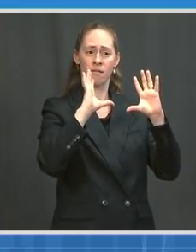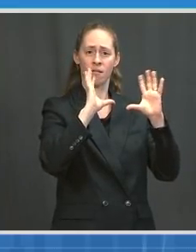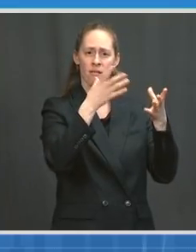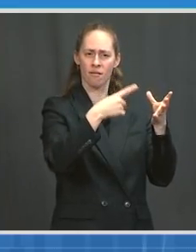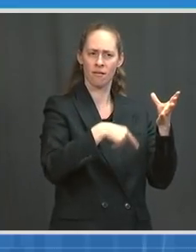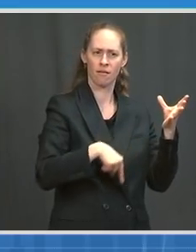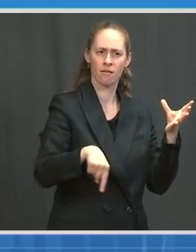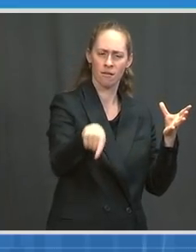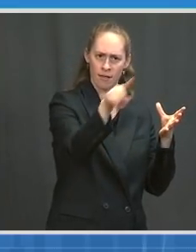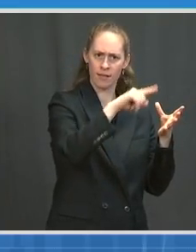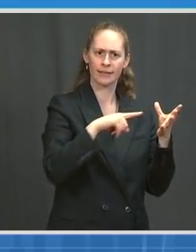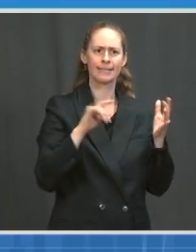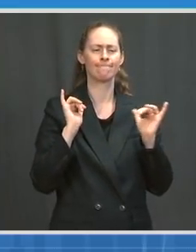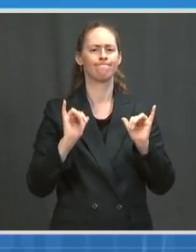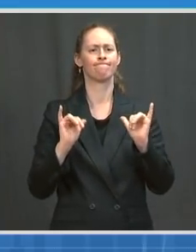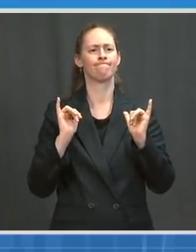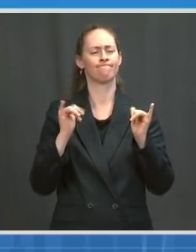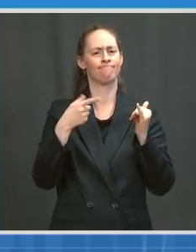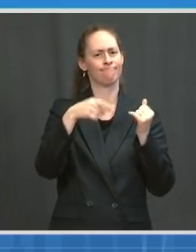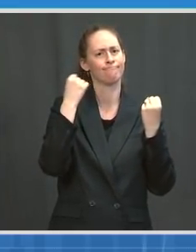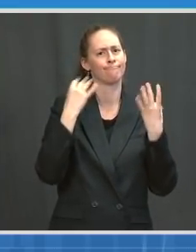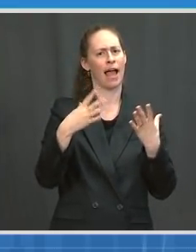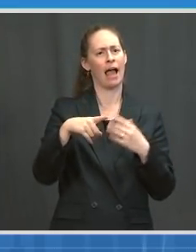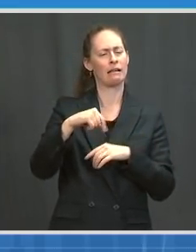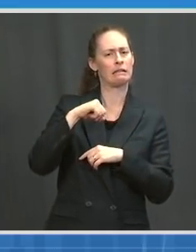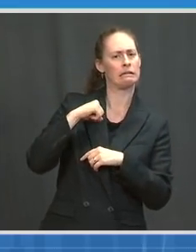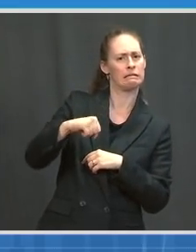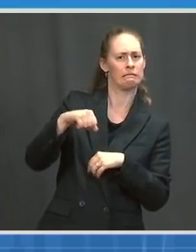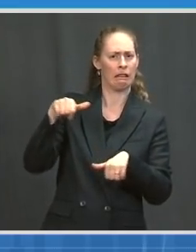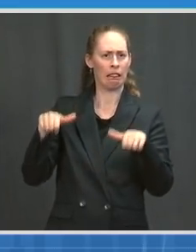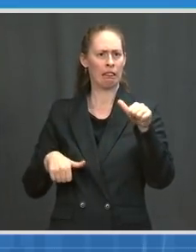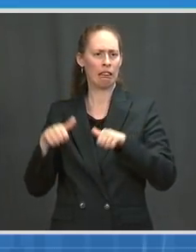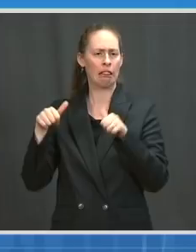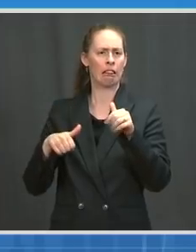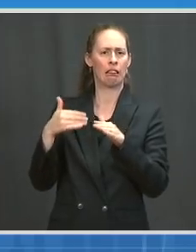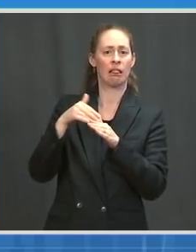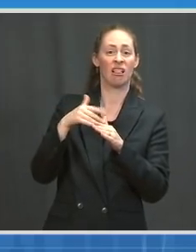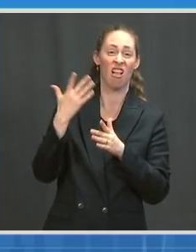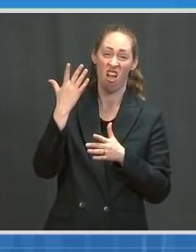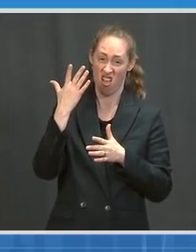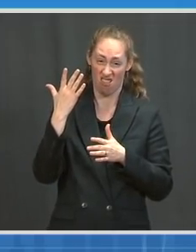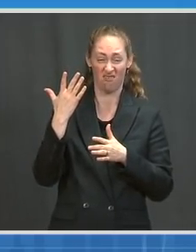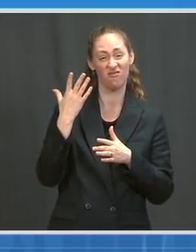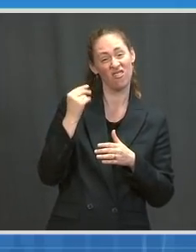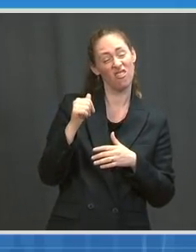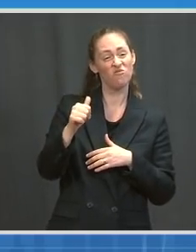as well as vaccine -- potential vaccine refusals. And that was in addition to other religious groups.